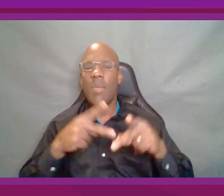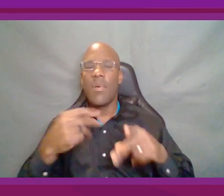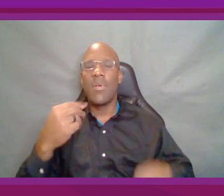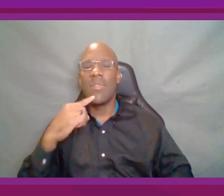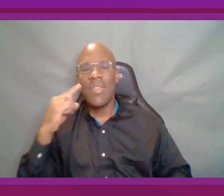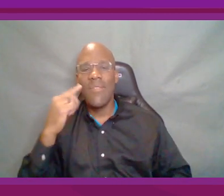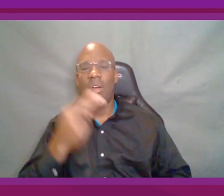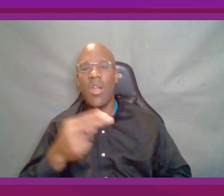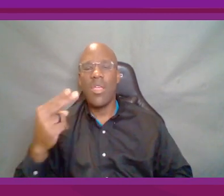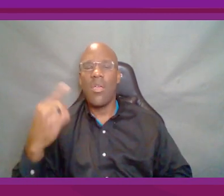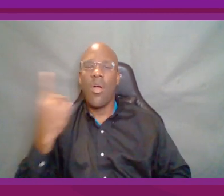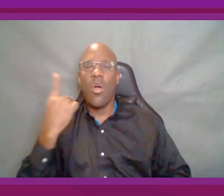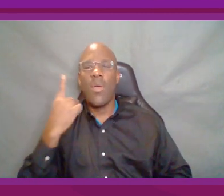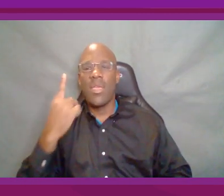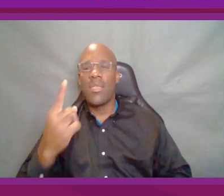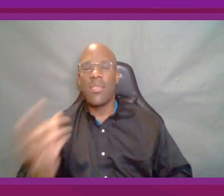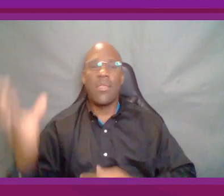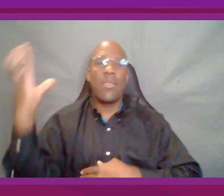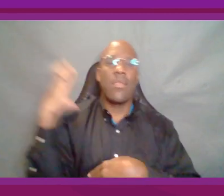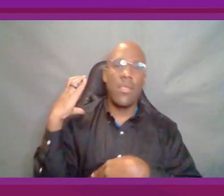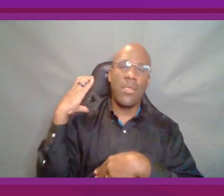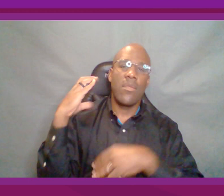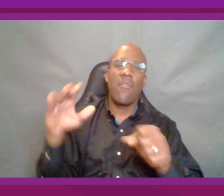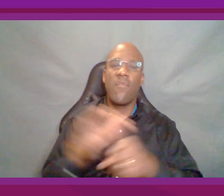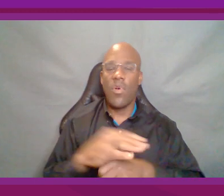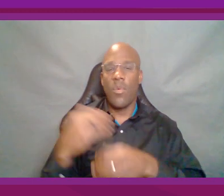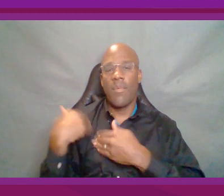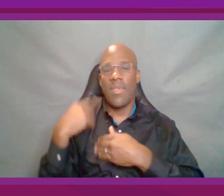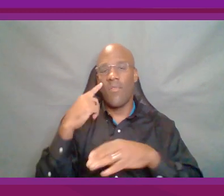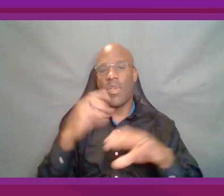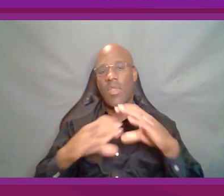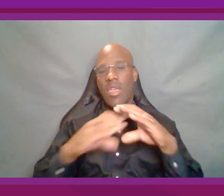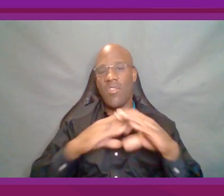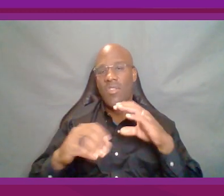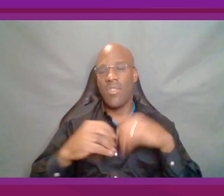have always taken on the full responsibility of communication the entire time, and now